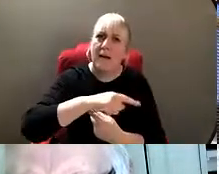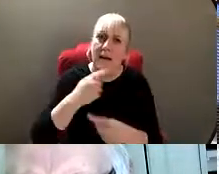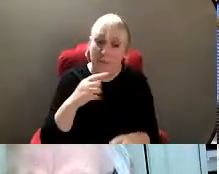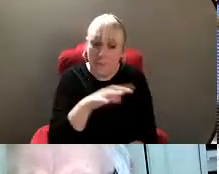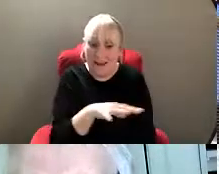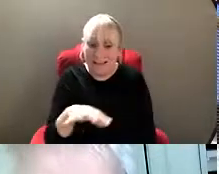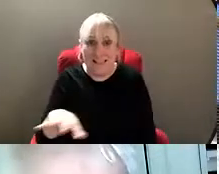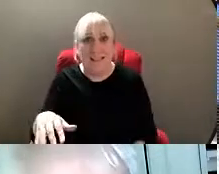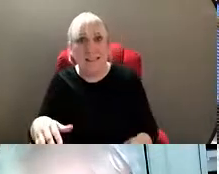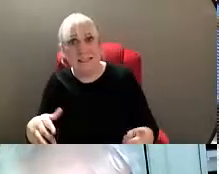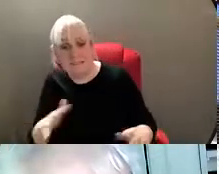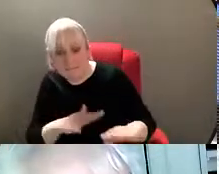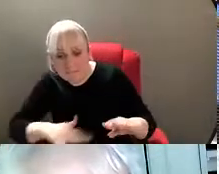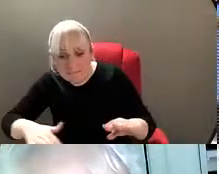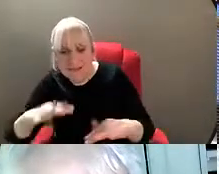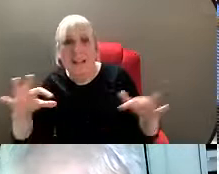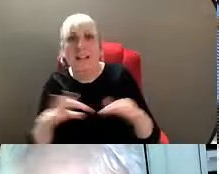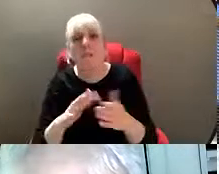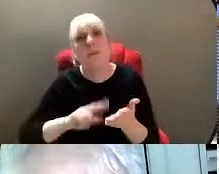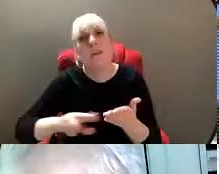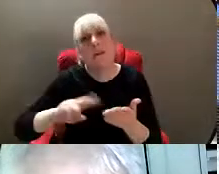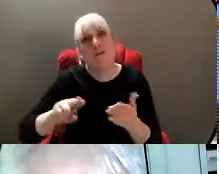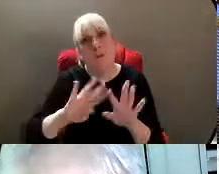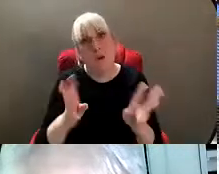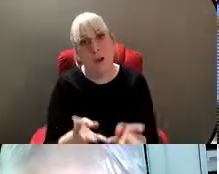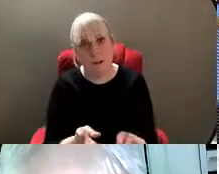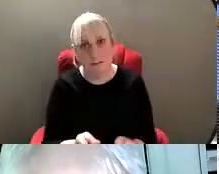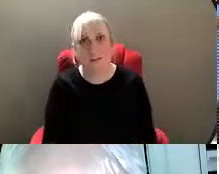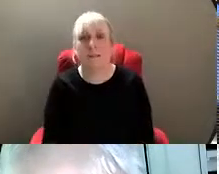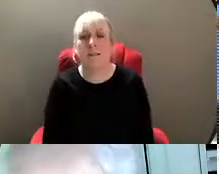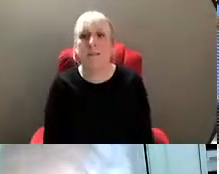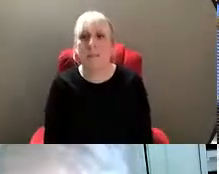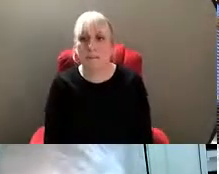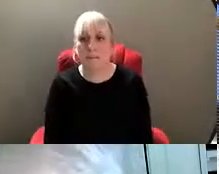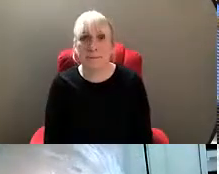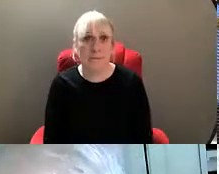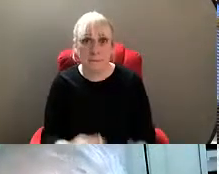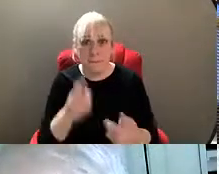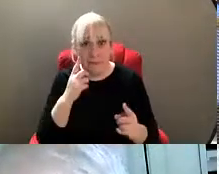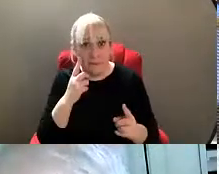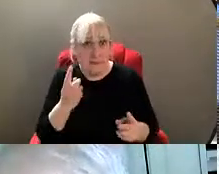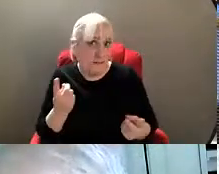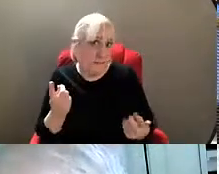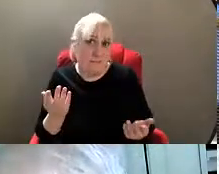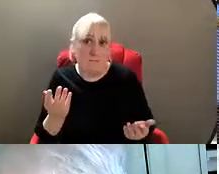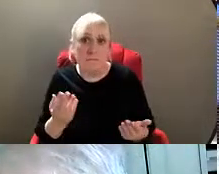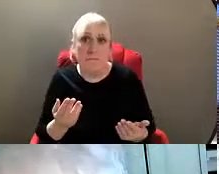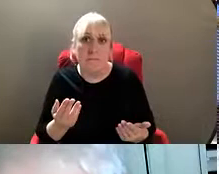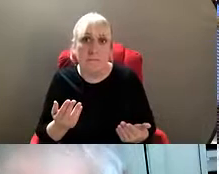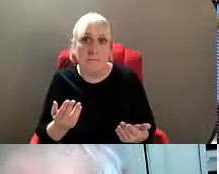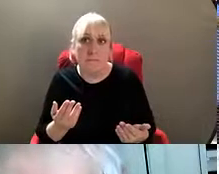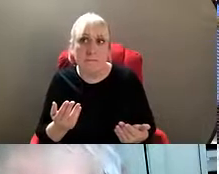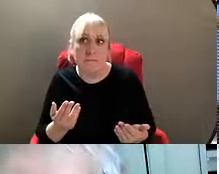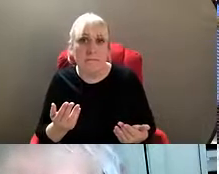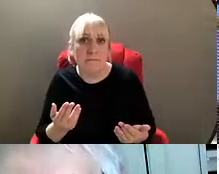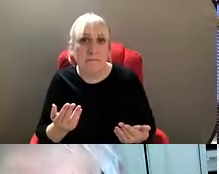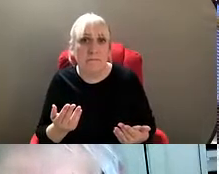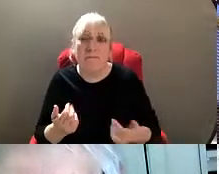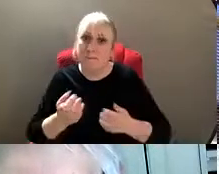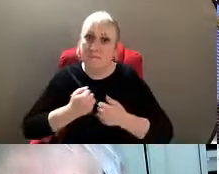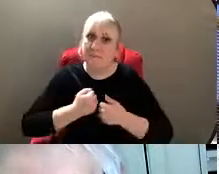in in in the natural world so um yeah that's i guess the the the publication that i have for this